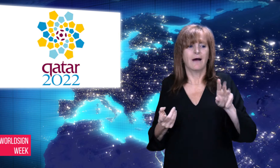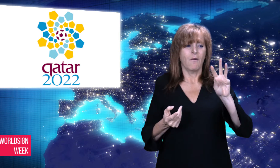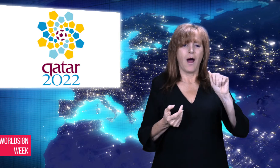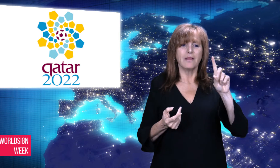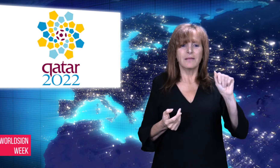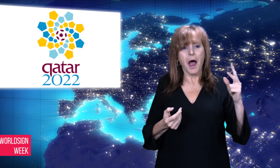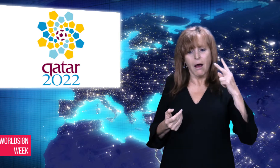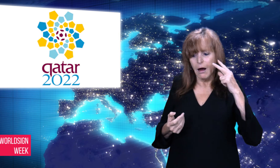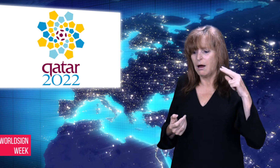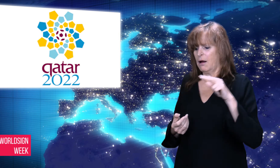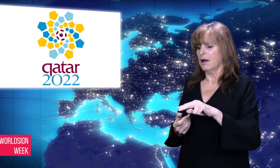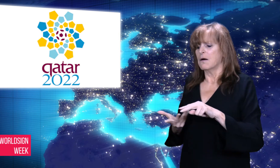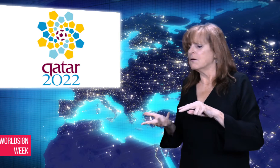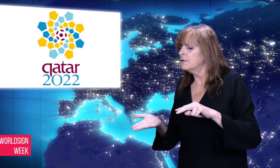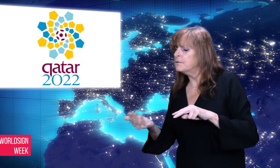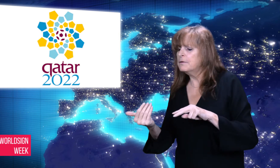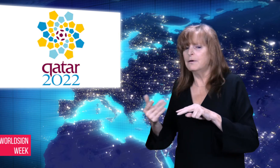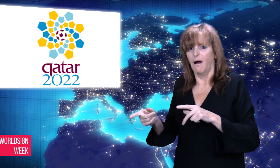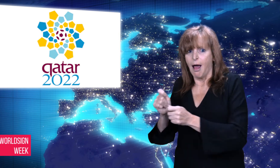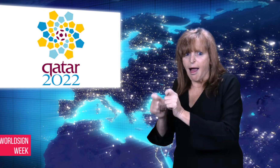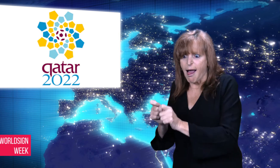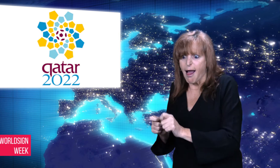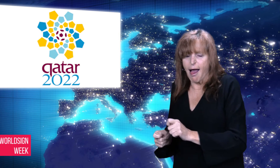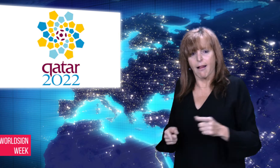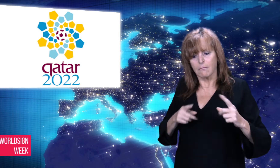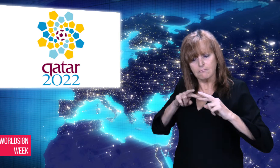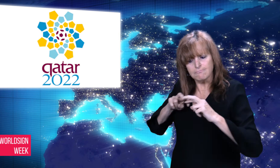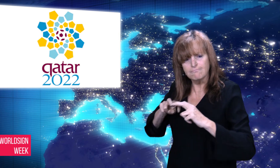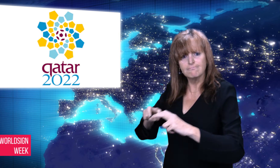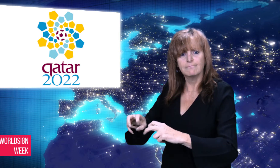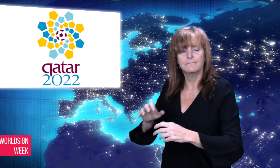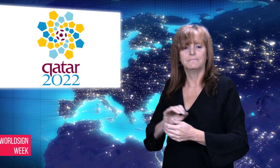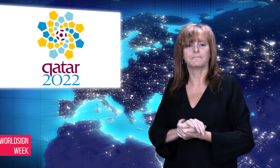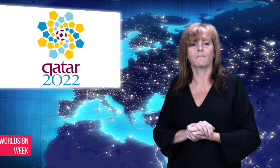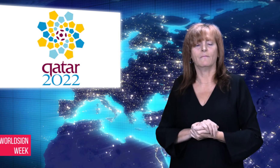before submitting to Wada as part of a doping